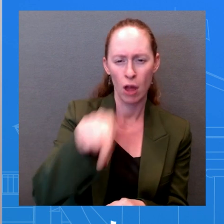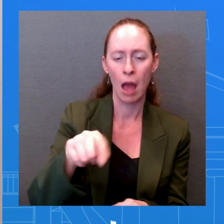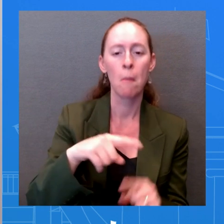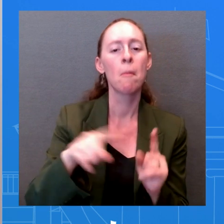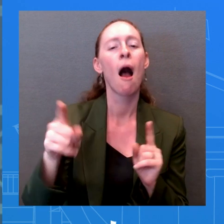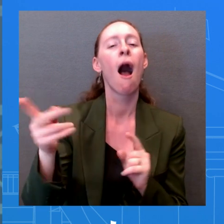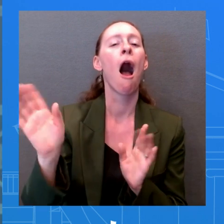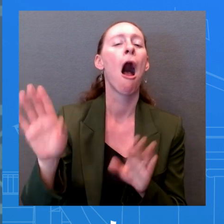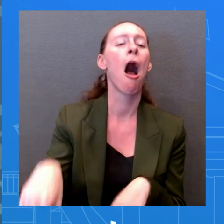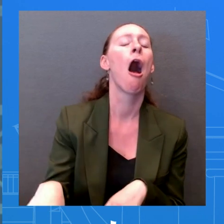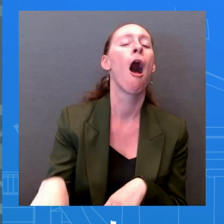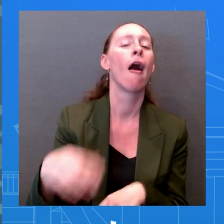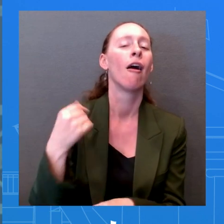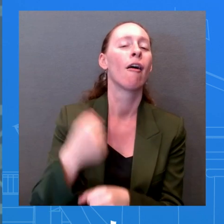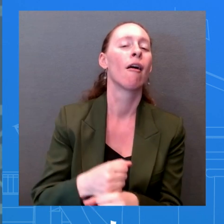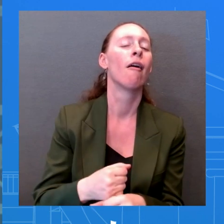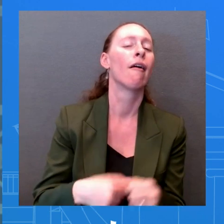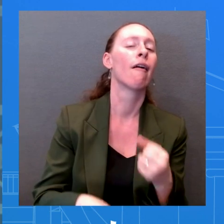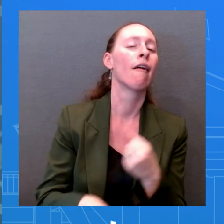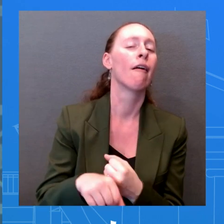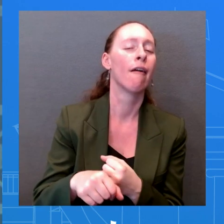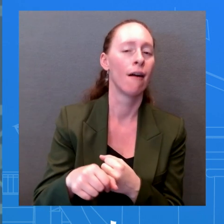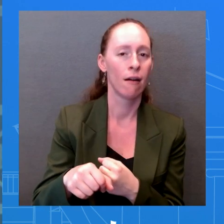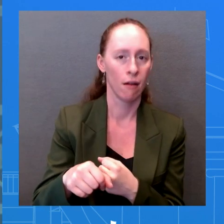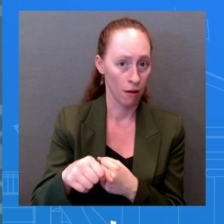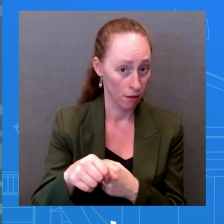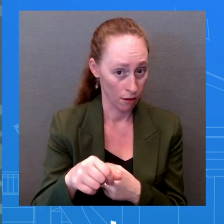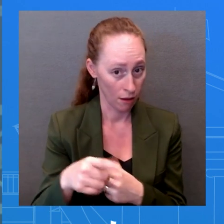Ms. Jean-Pierre: So, we've made clear our concerns about the depth